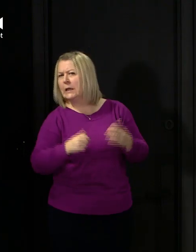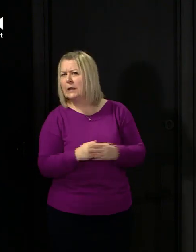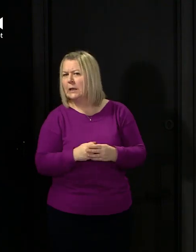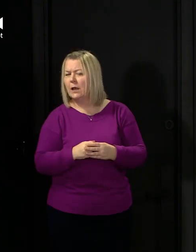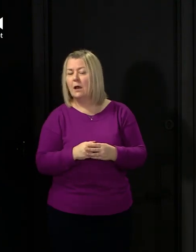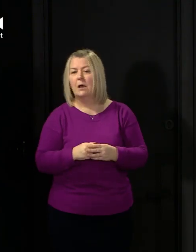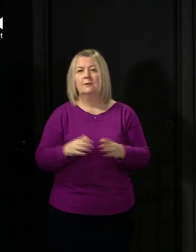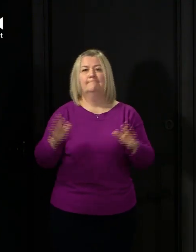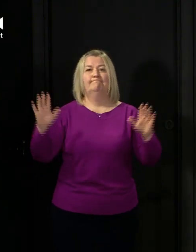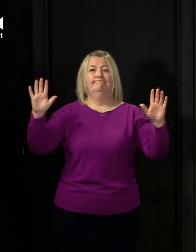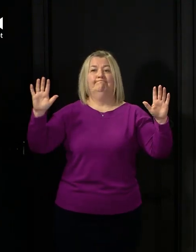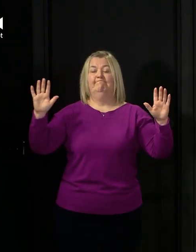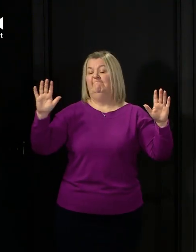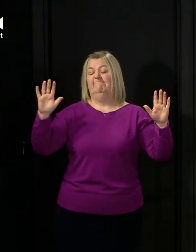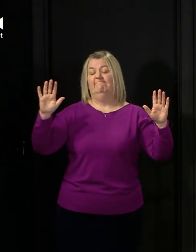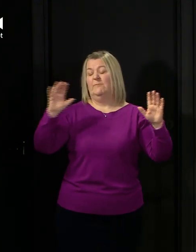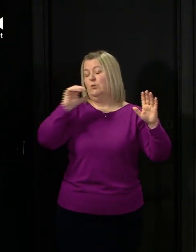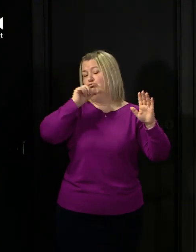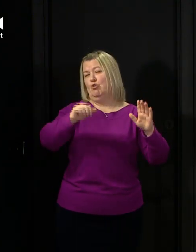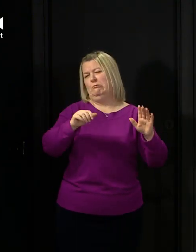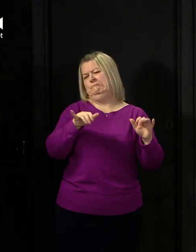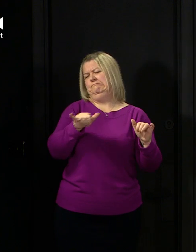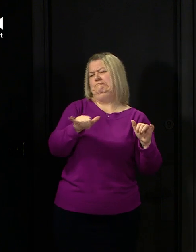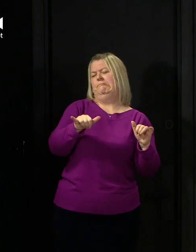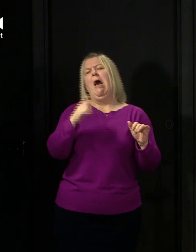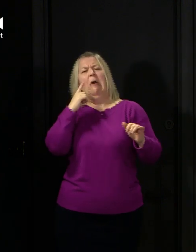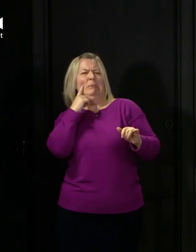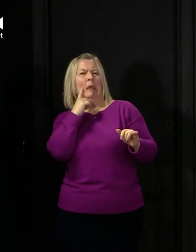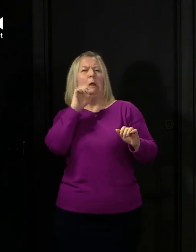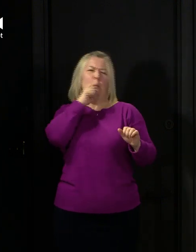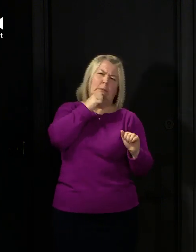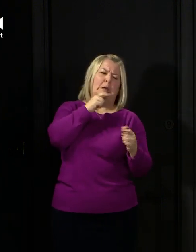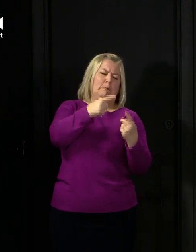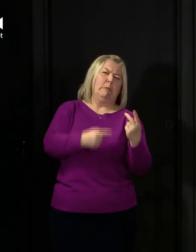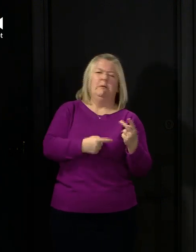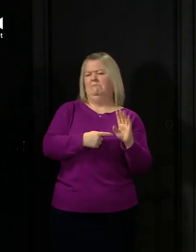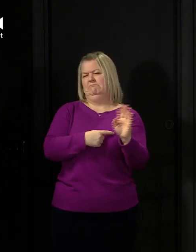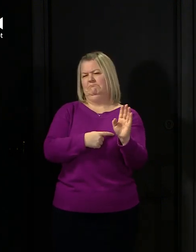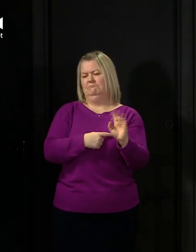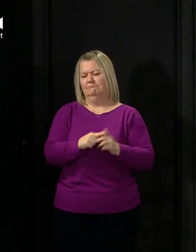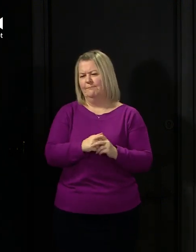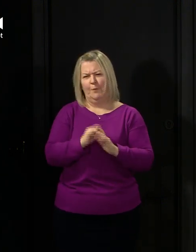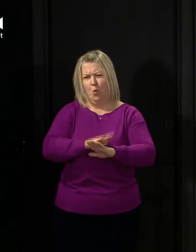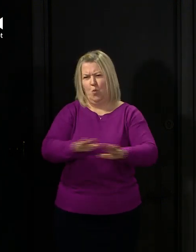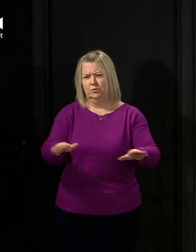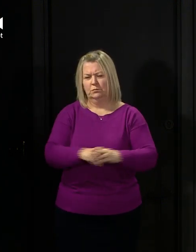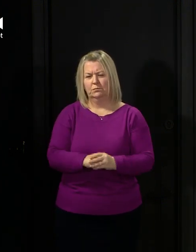I'm not going to speculate, Ross, on the exact quantum of that, but there are two things